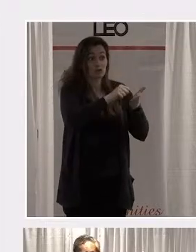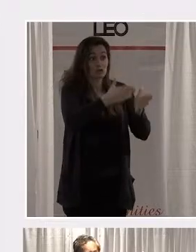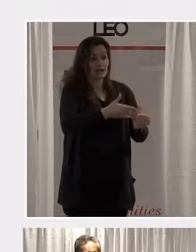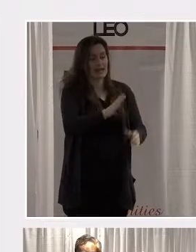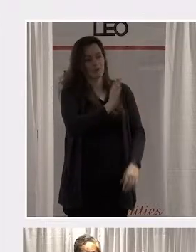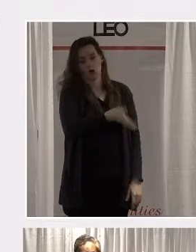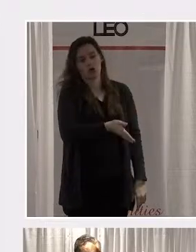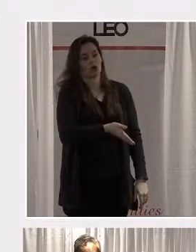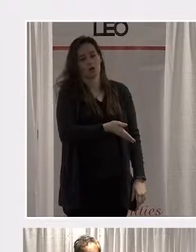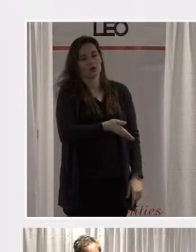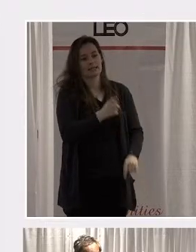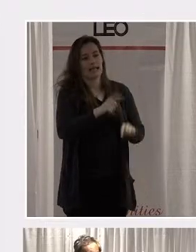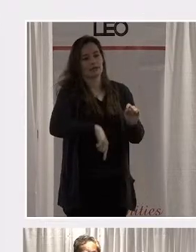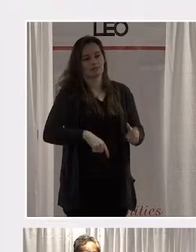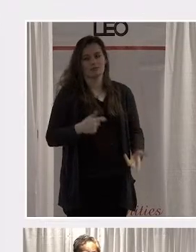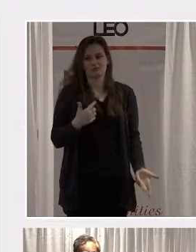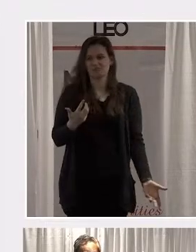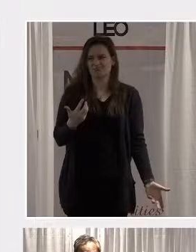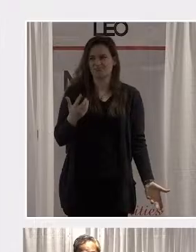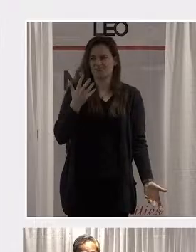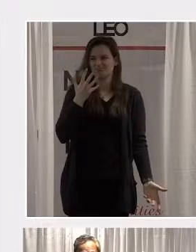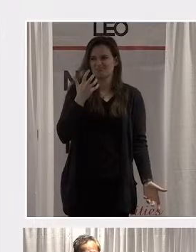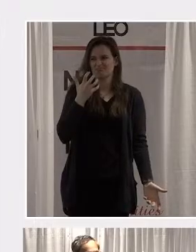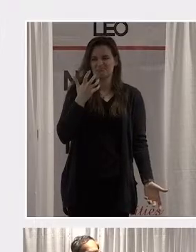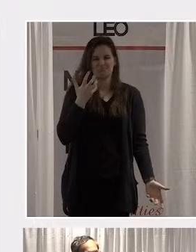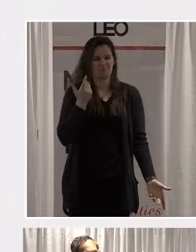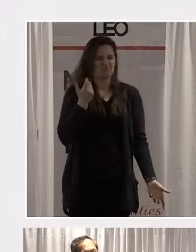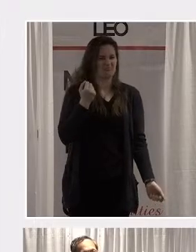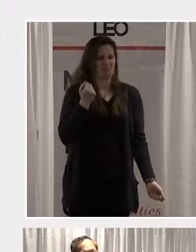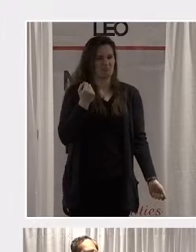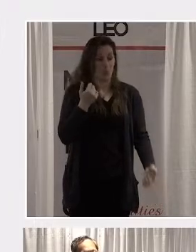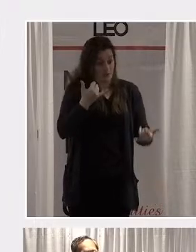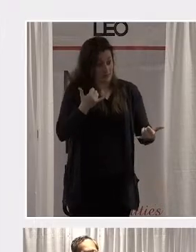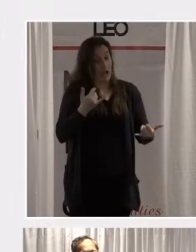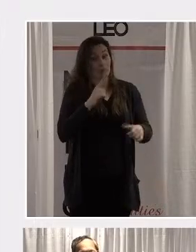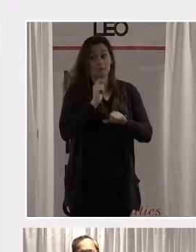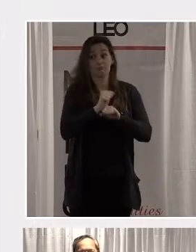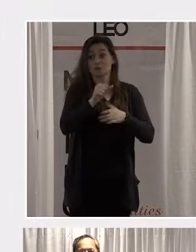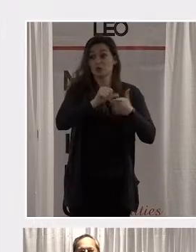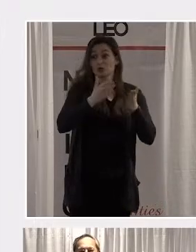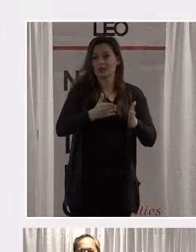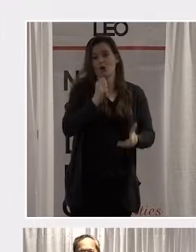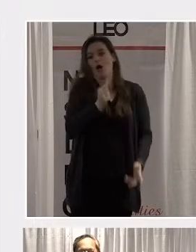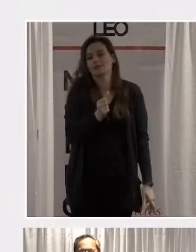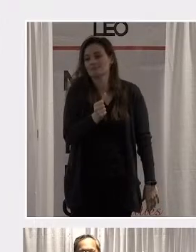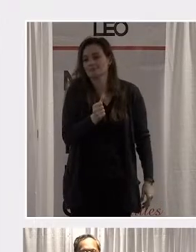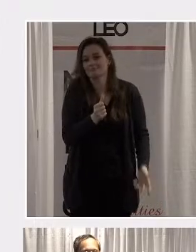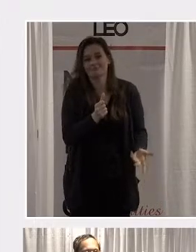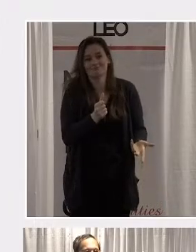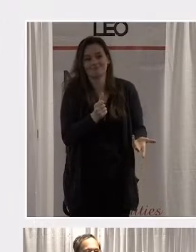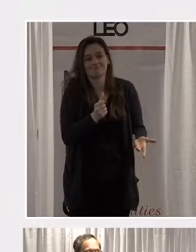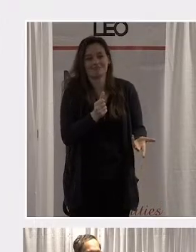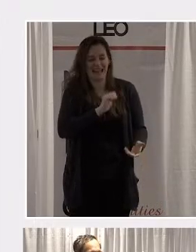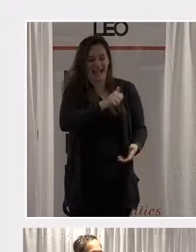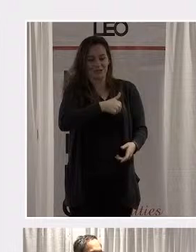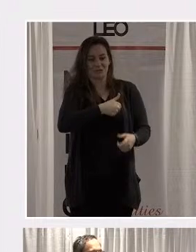I'M NOT AN EYE SURGEON NOW SO I DIDN'T HAVE THE APTITUDE TO BECOME ONE. BUT YOU KNOW WHAT, AS THINGS PROGRESS, AS TECHNOLOGY ADVANCES,